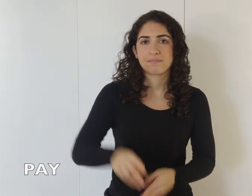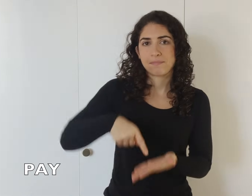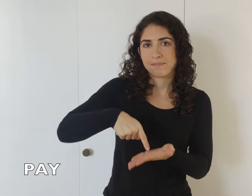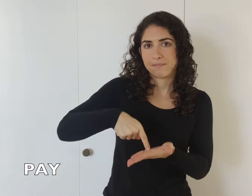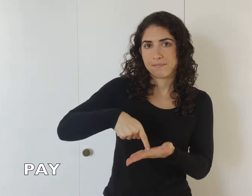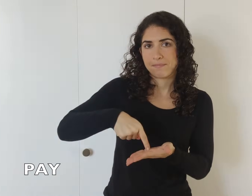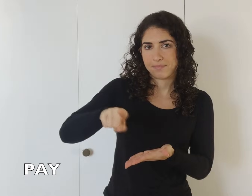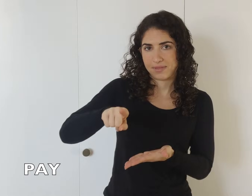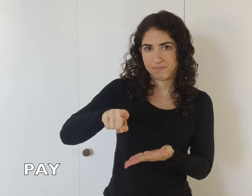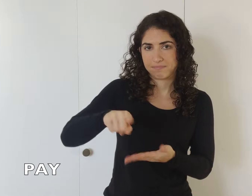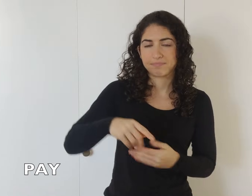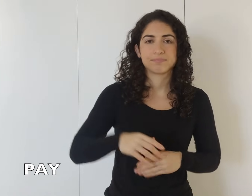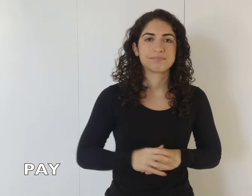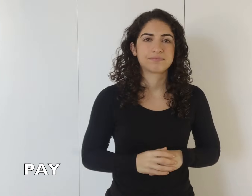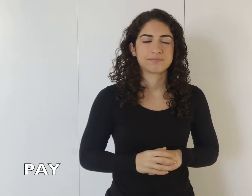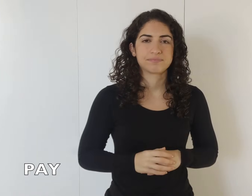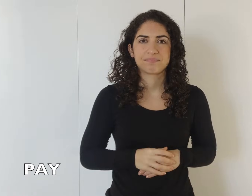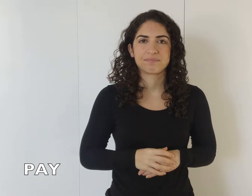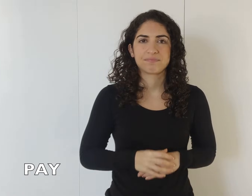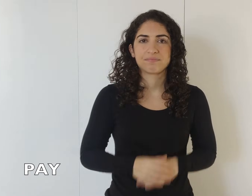PAY